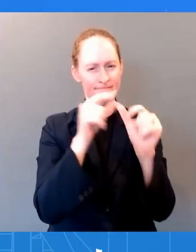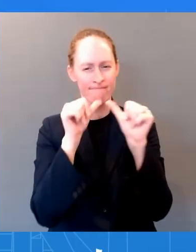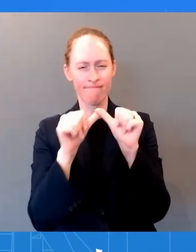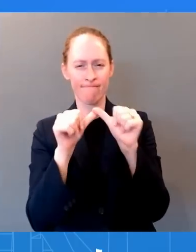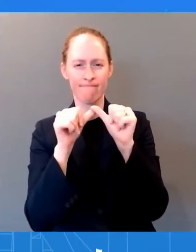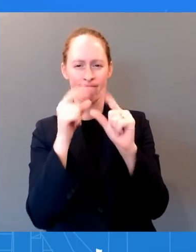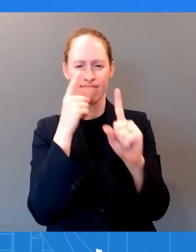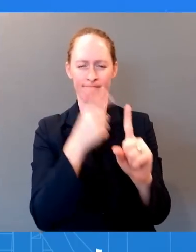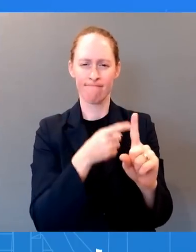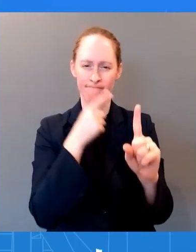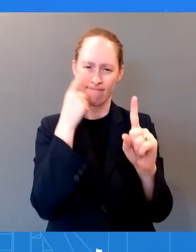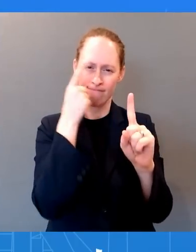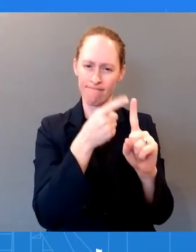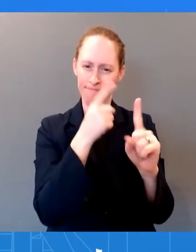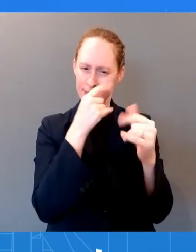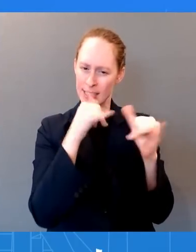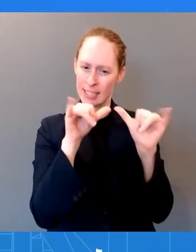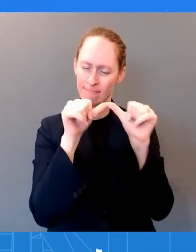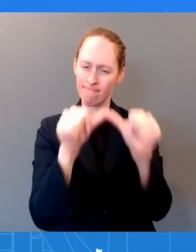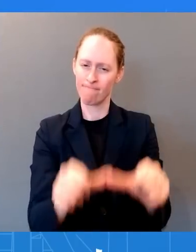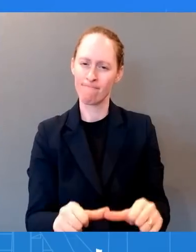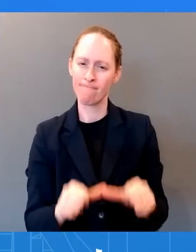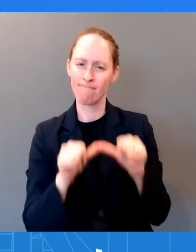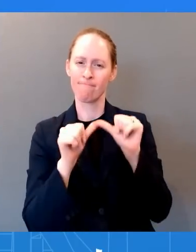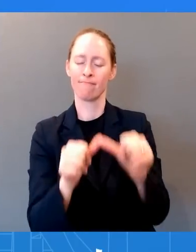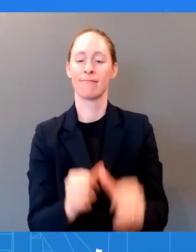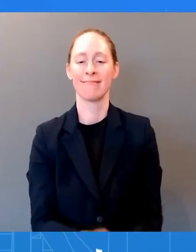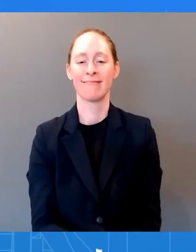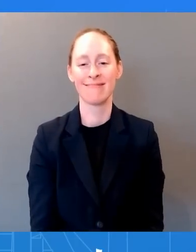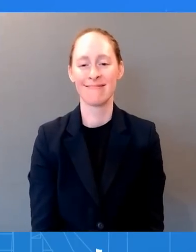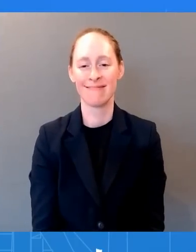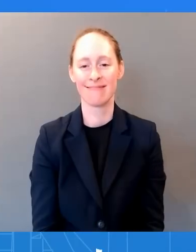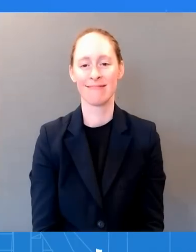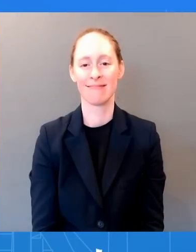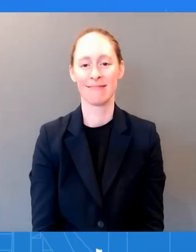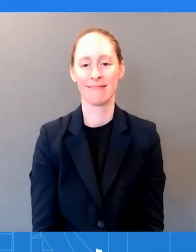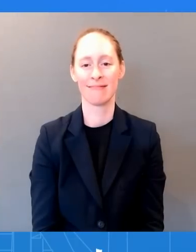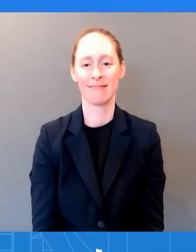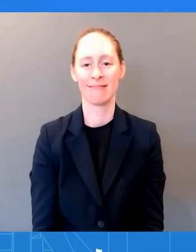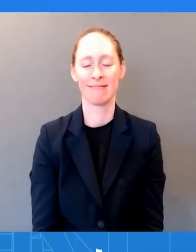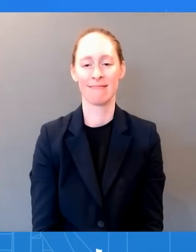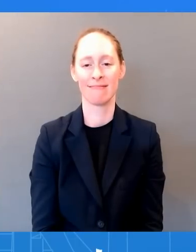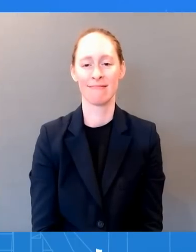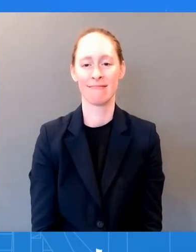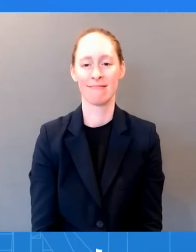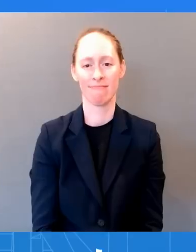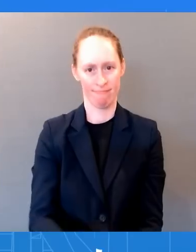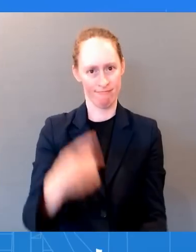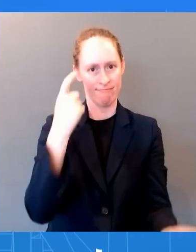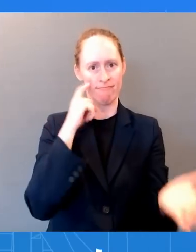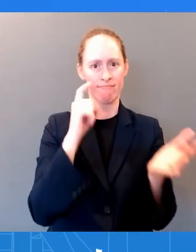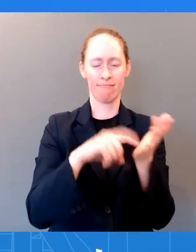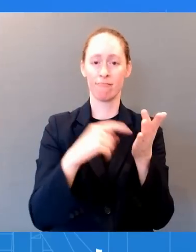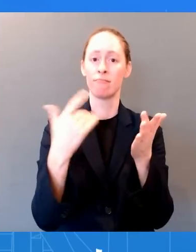like, you saw the new data on Friday that showed prices came down nationwide last month and personal income went up.